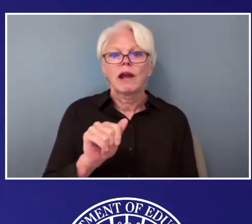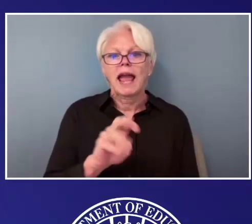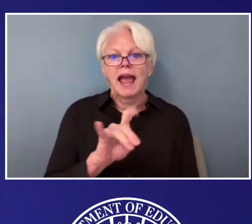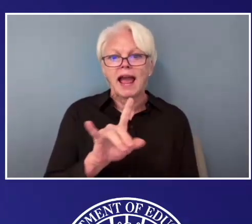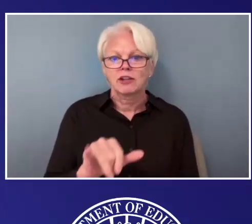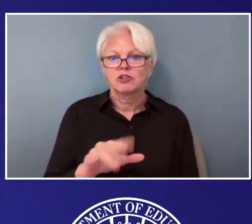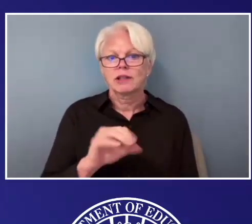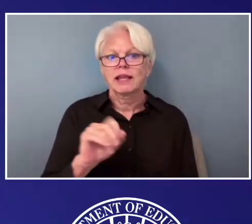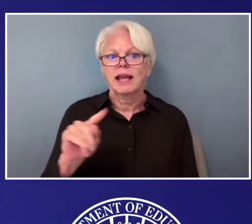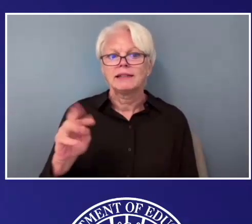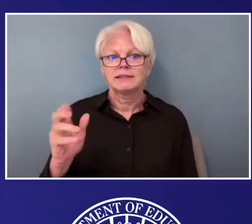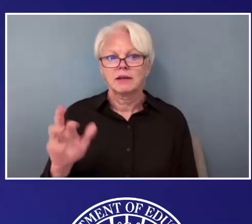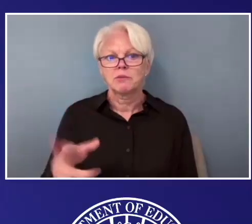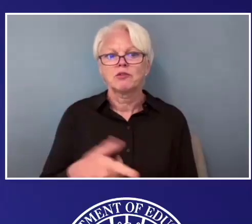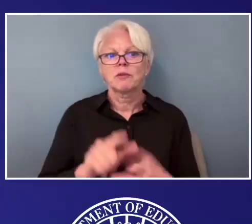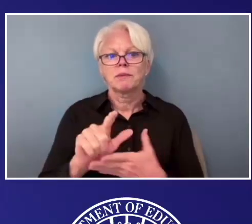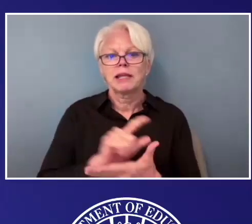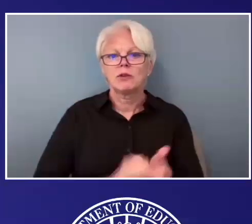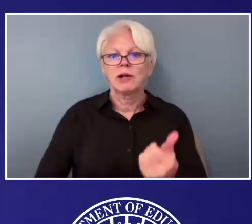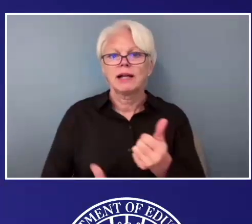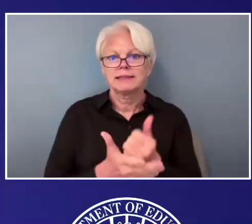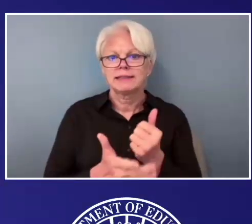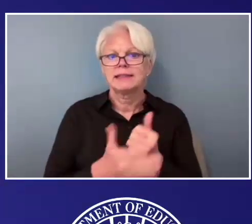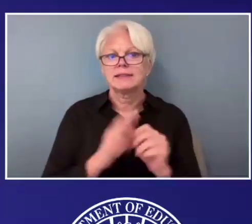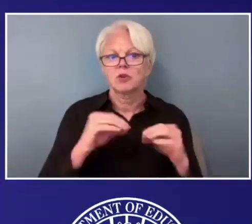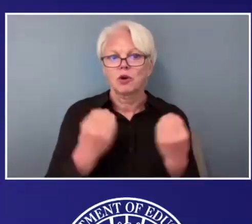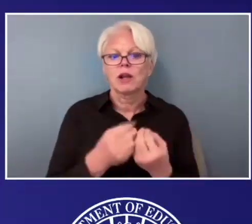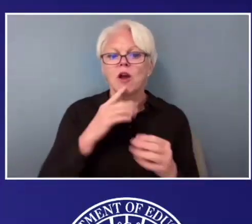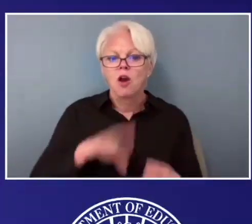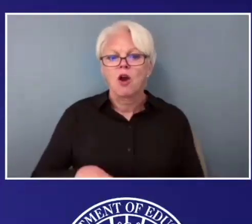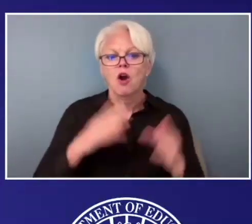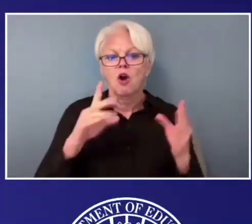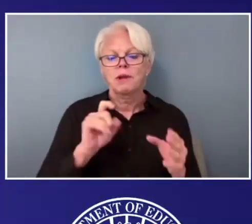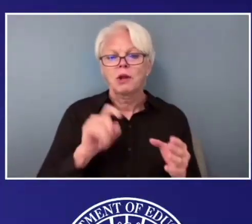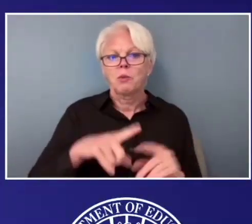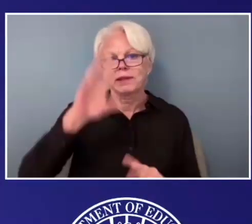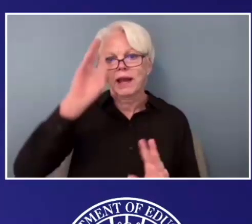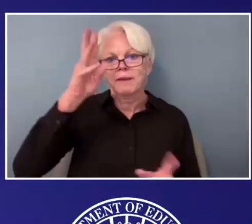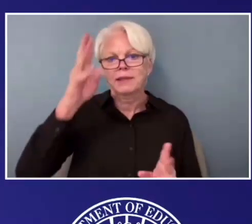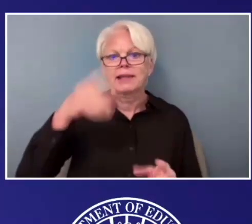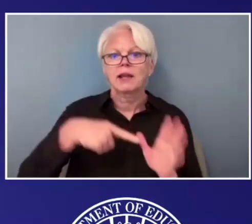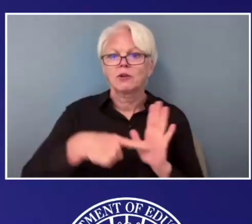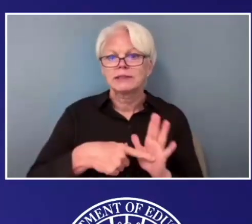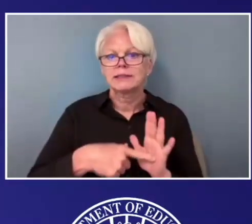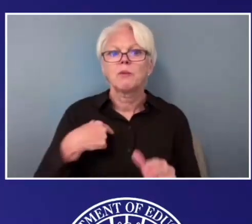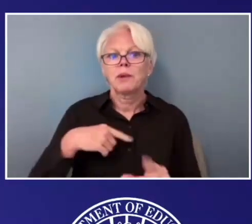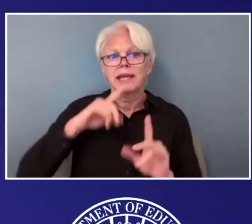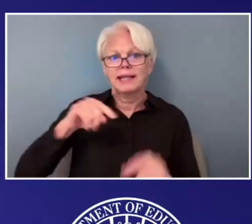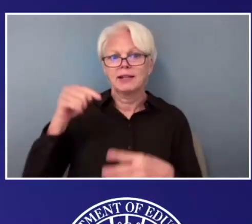assistance organizations. They're open questions with hypothetical examples. We can answer those. We'll get to that today.